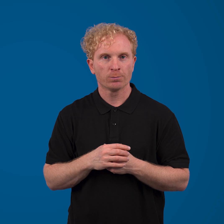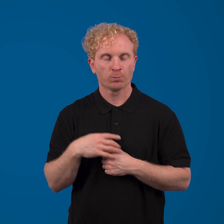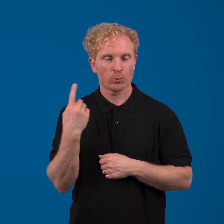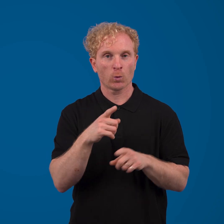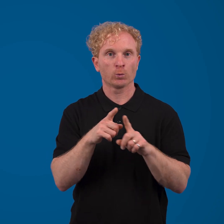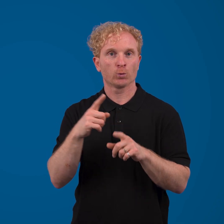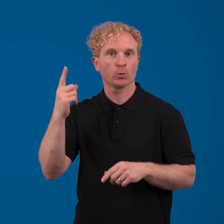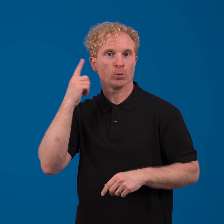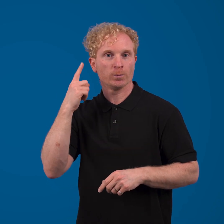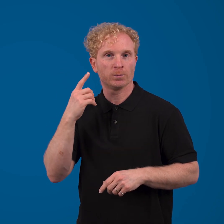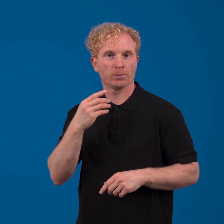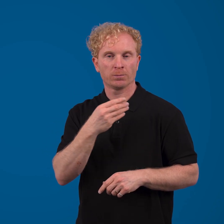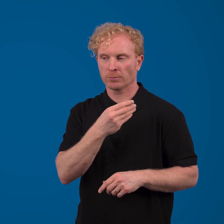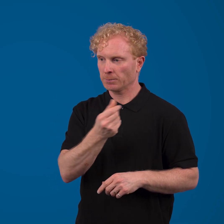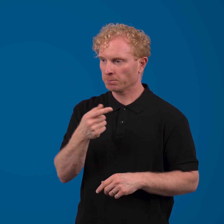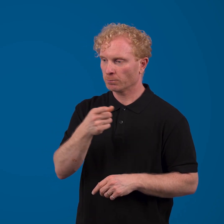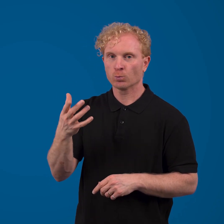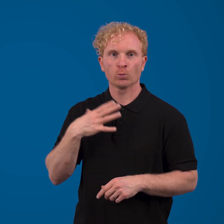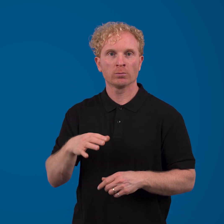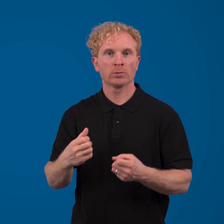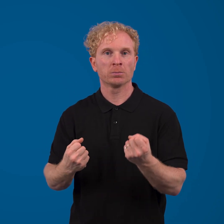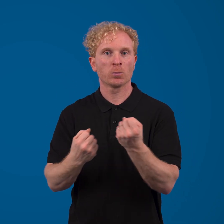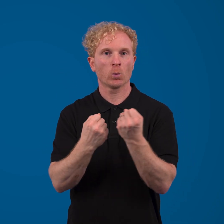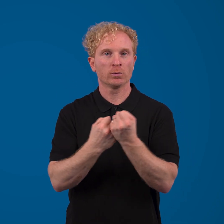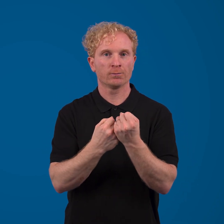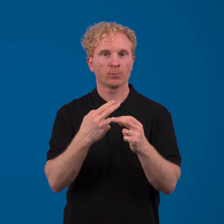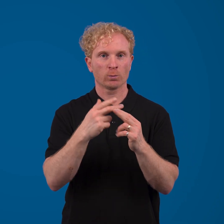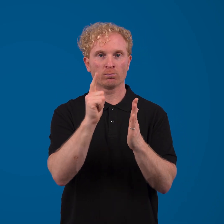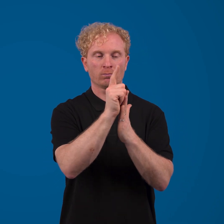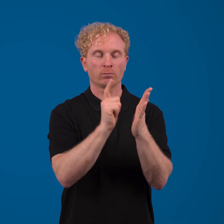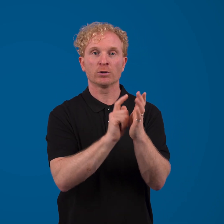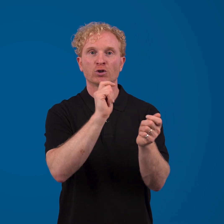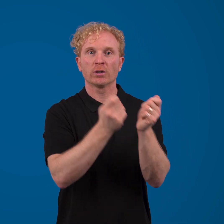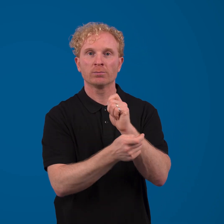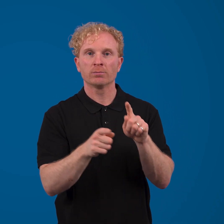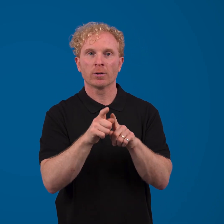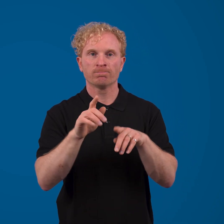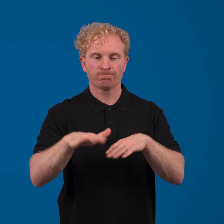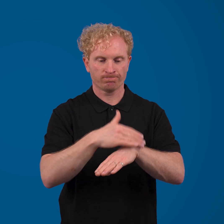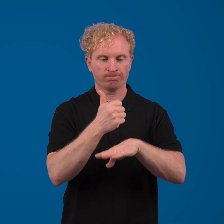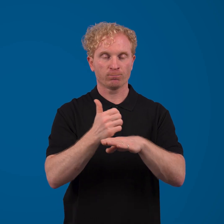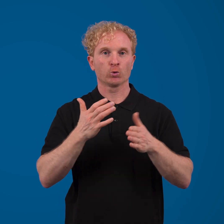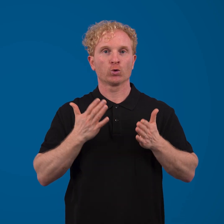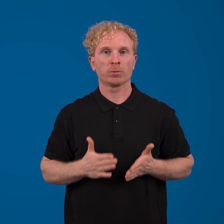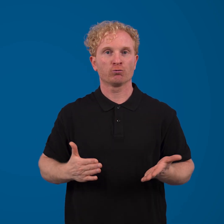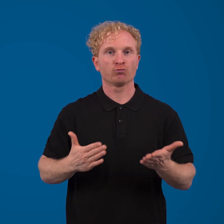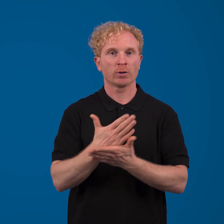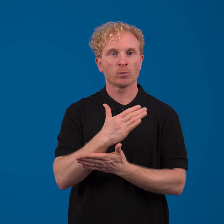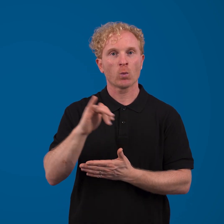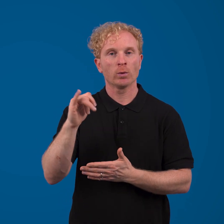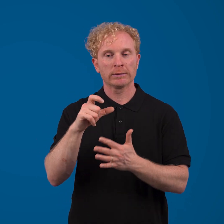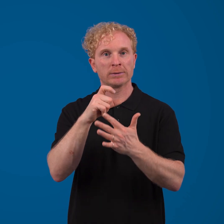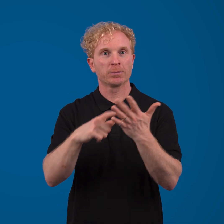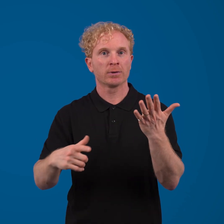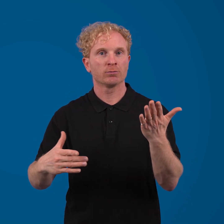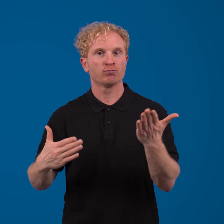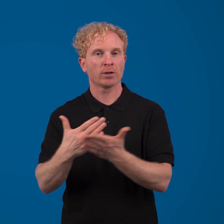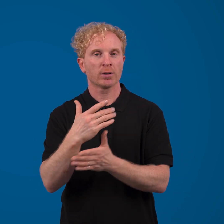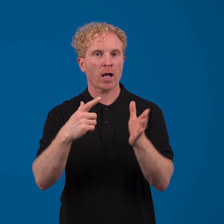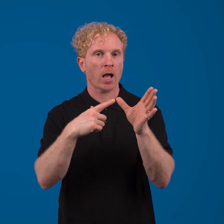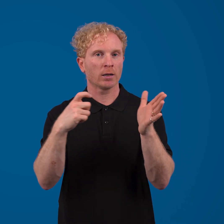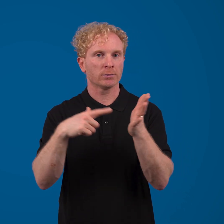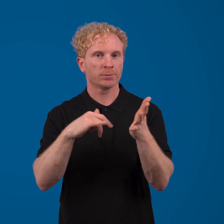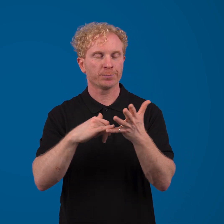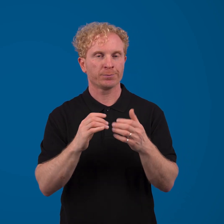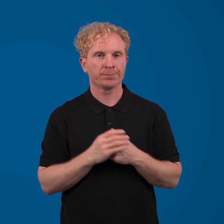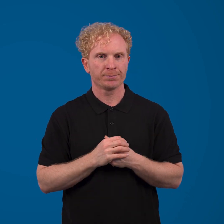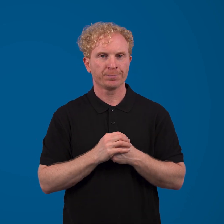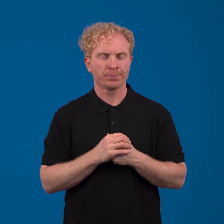We also heard some support for legislative changes, such as establishing human rights or disability rights acts.